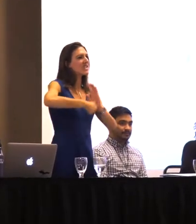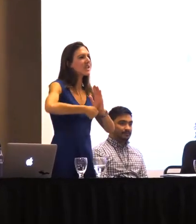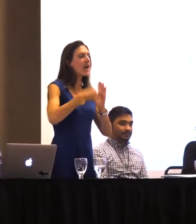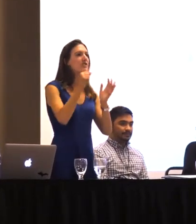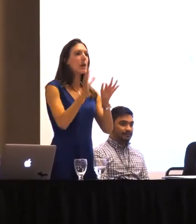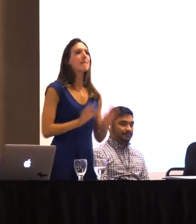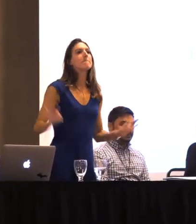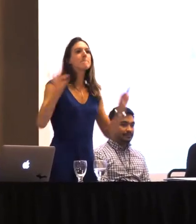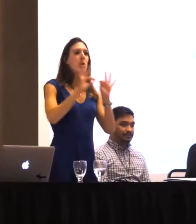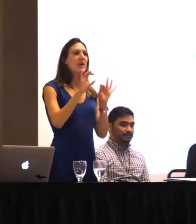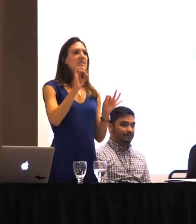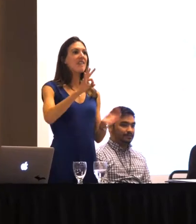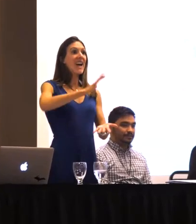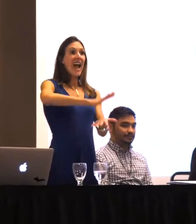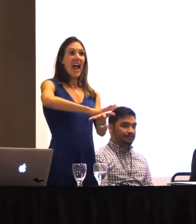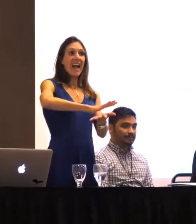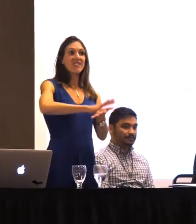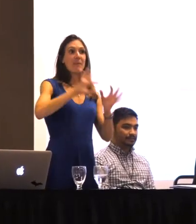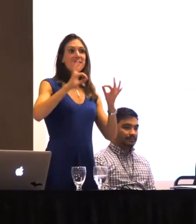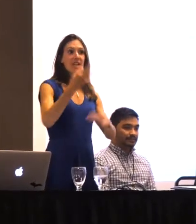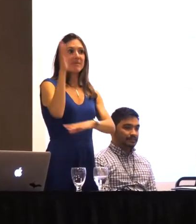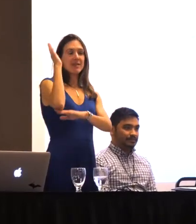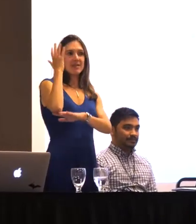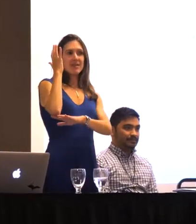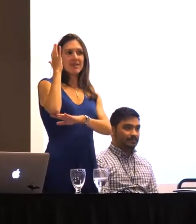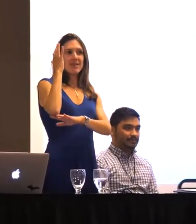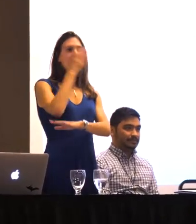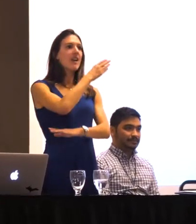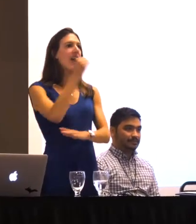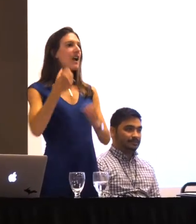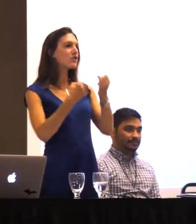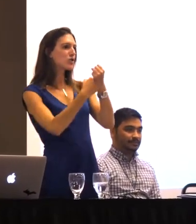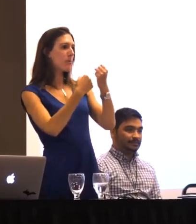I really want to emphasize the importance of academic family trees